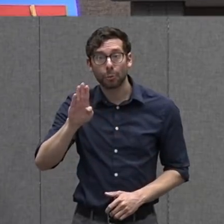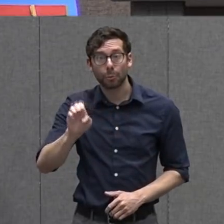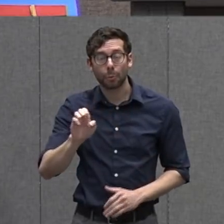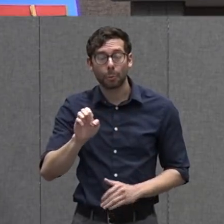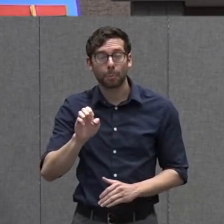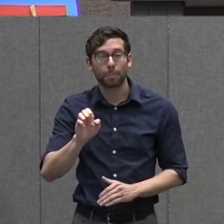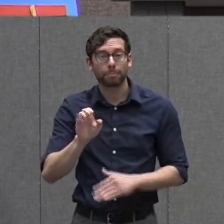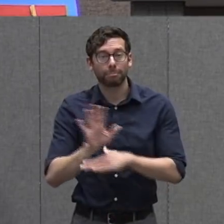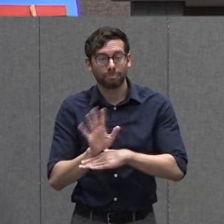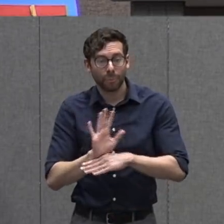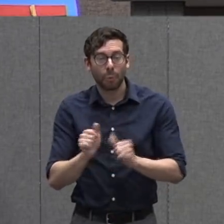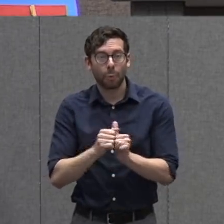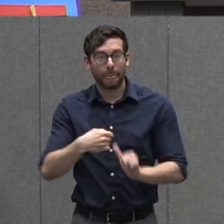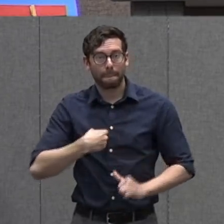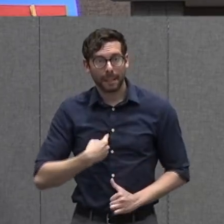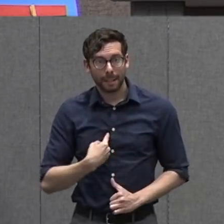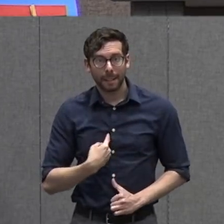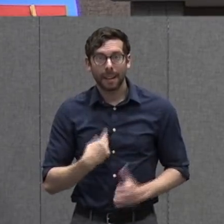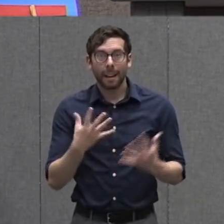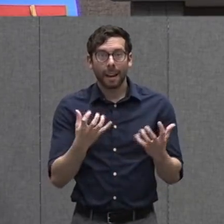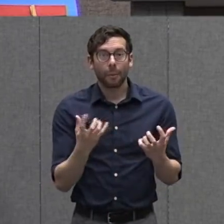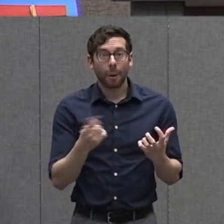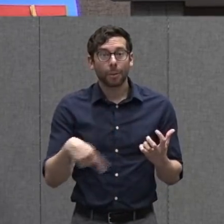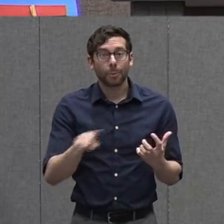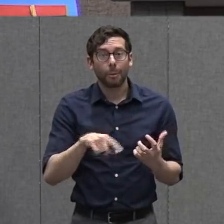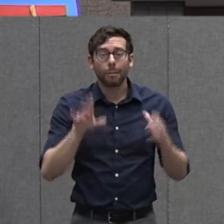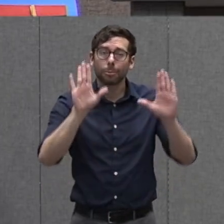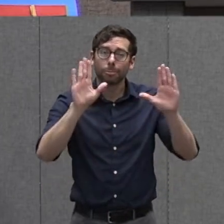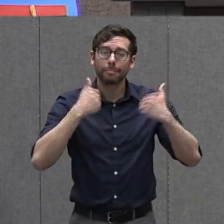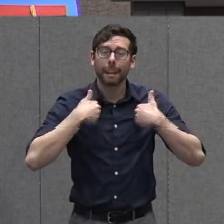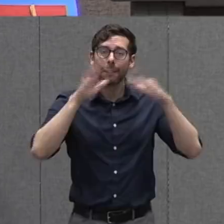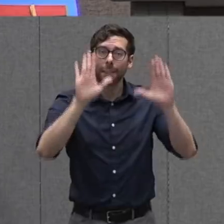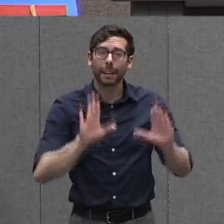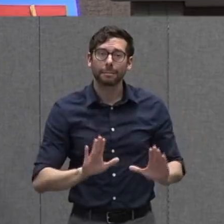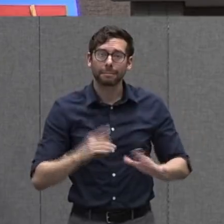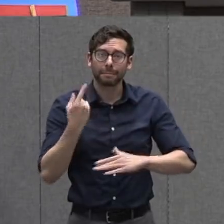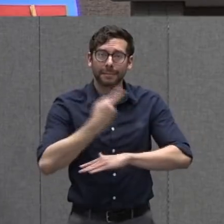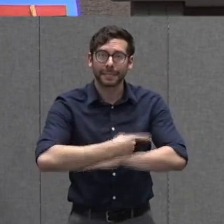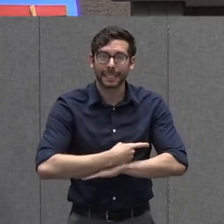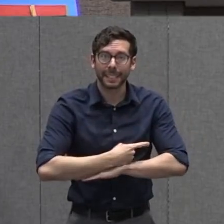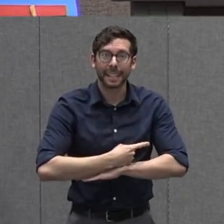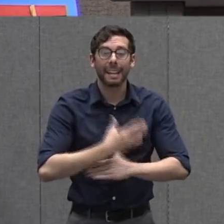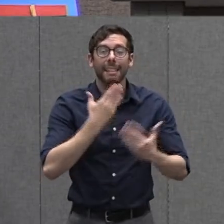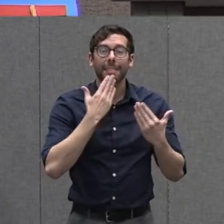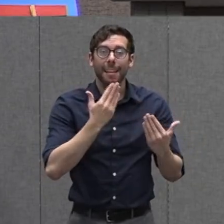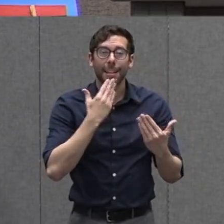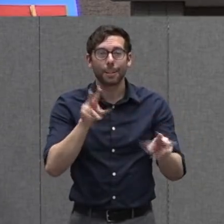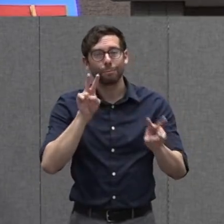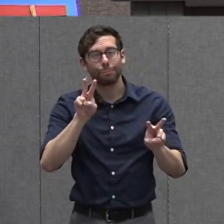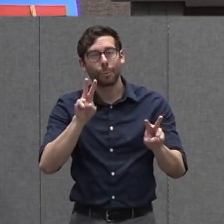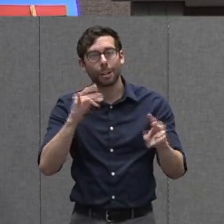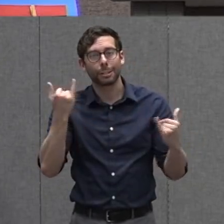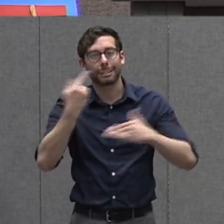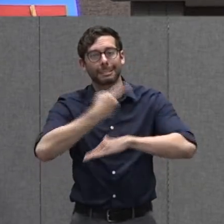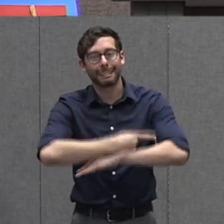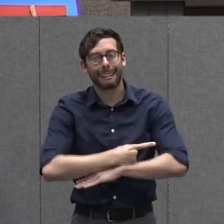to keep learning, and I want to say thank you for joining us today. We're @Home With APS and I hope you come back next time